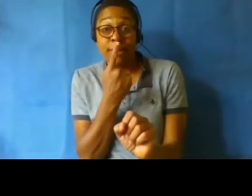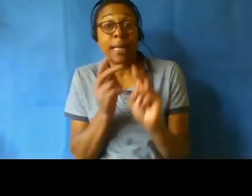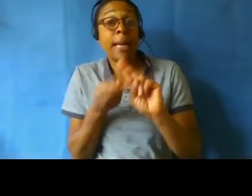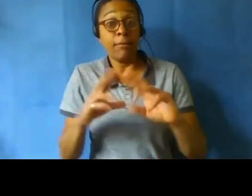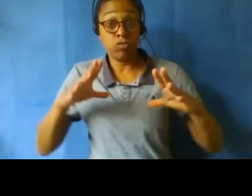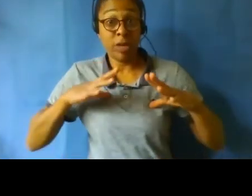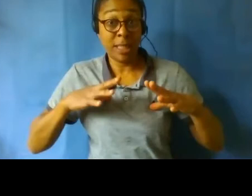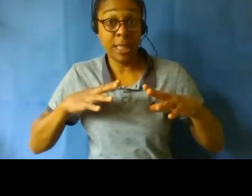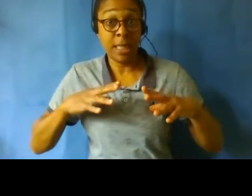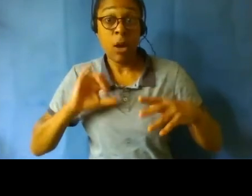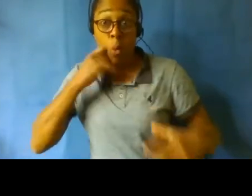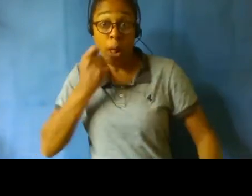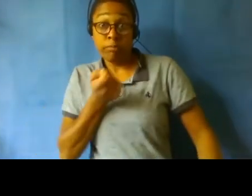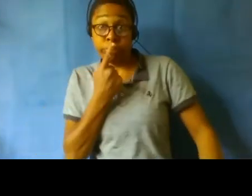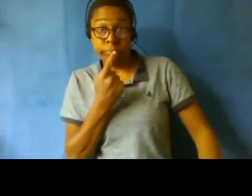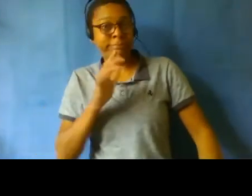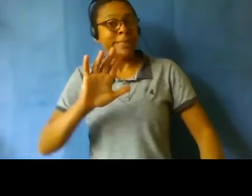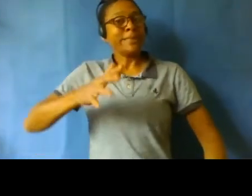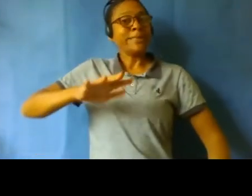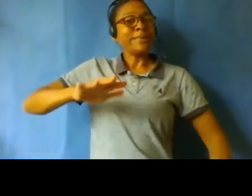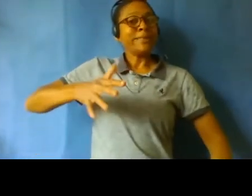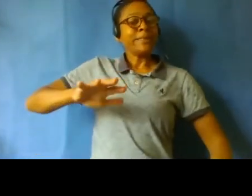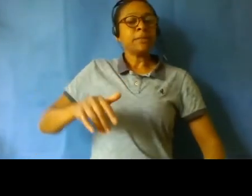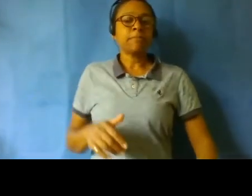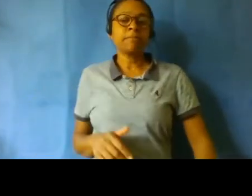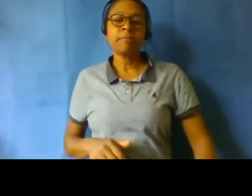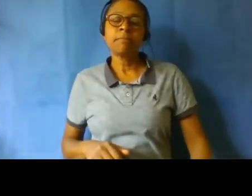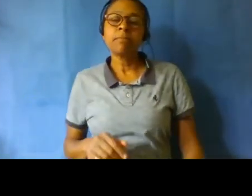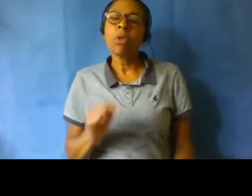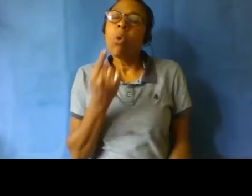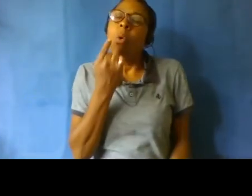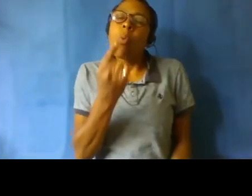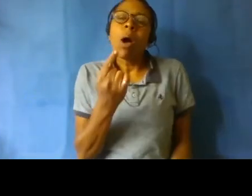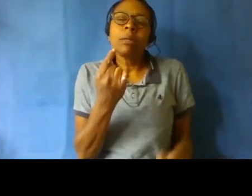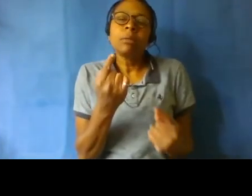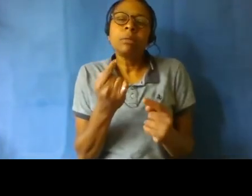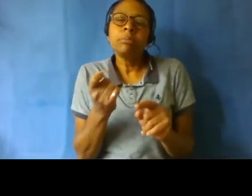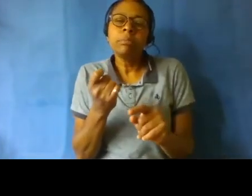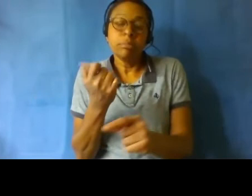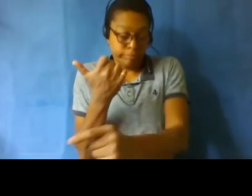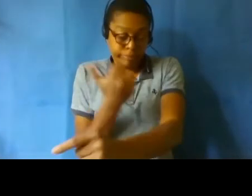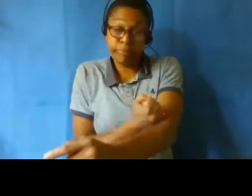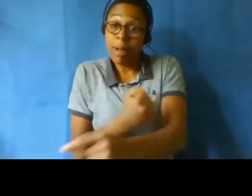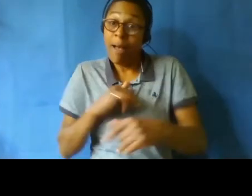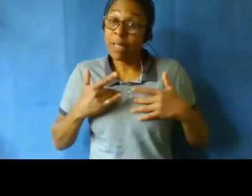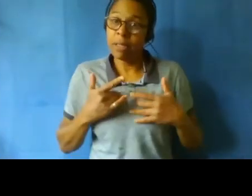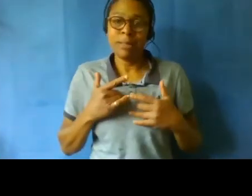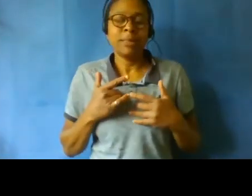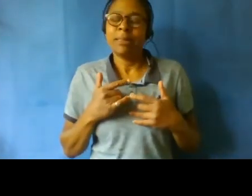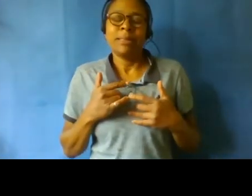that I remember not being allowed to have was the HPV one and I honestly think a lot of it was just in the way it was explained to parents and even in my